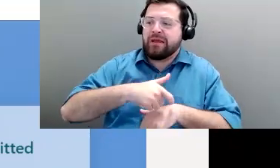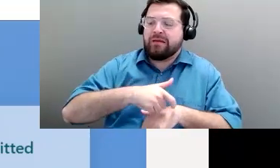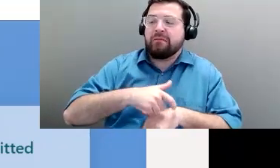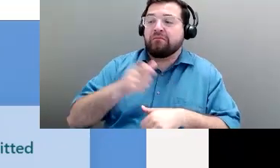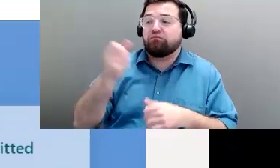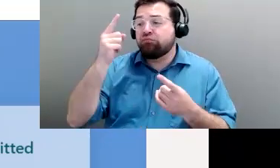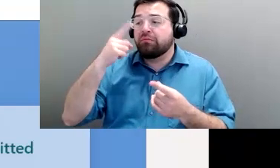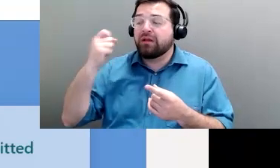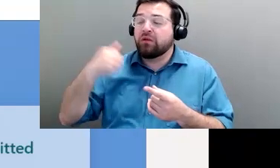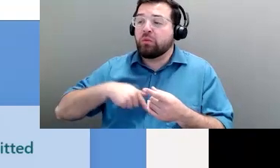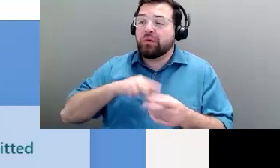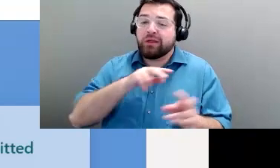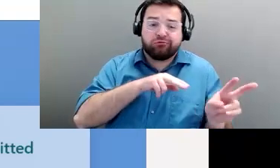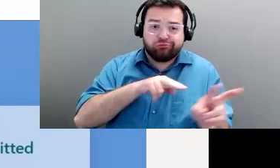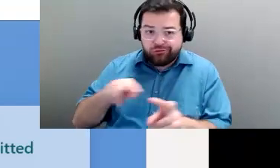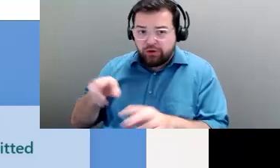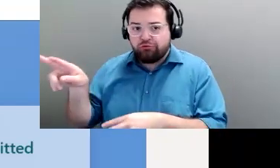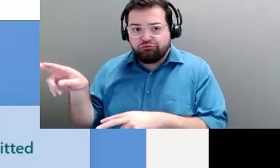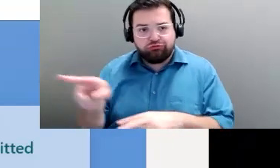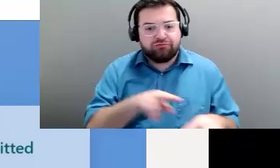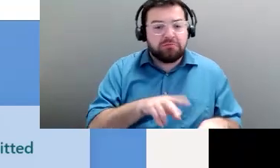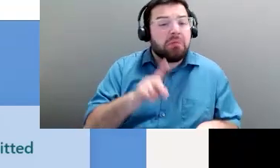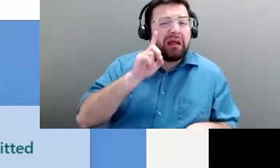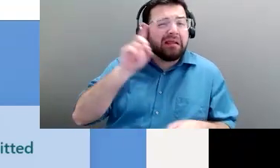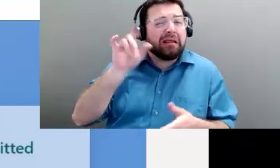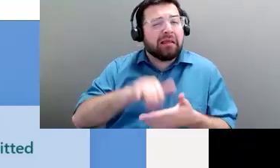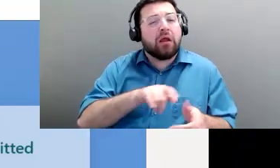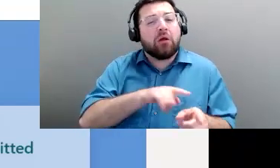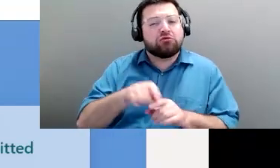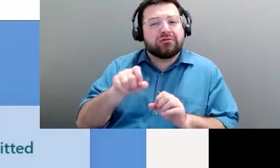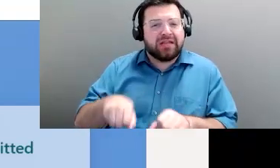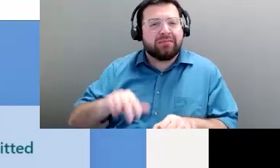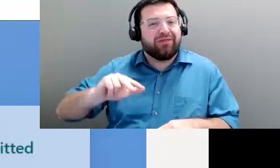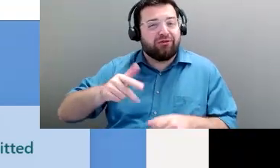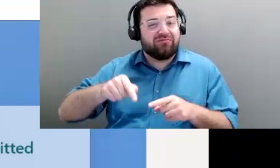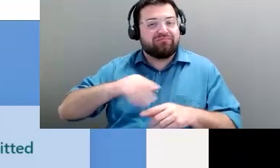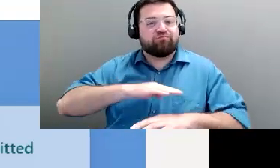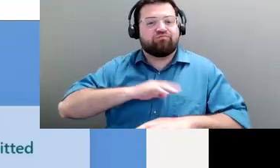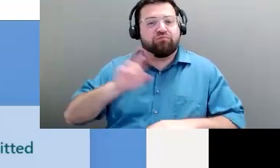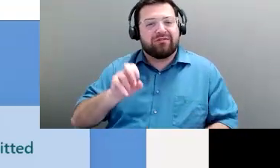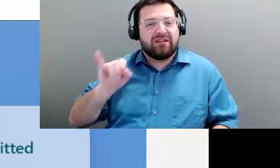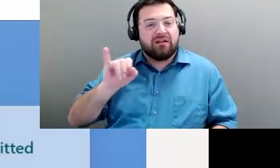Great observation. I think that counts as RSI as well. So I put that in there because, you know,